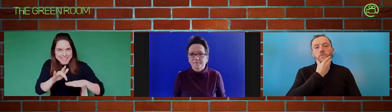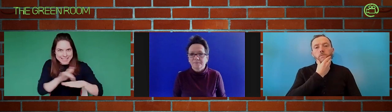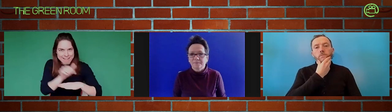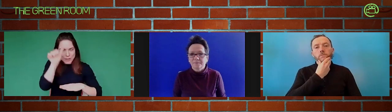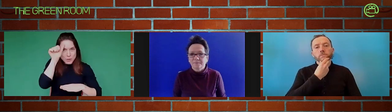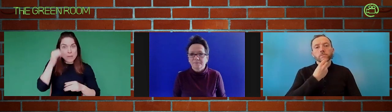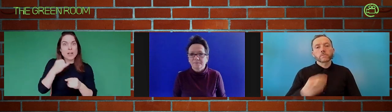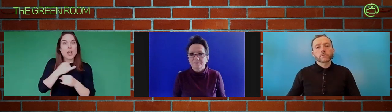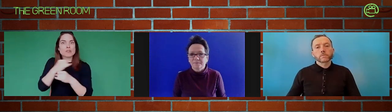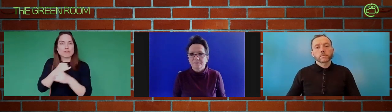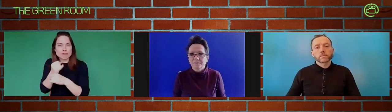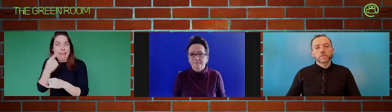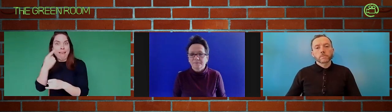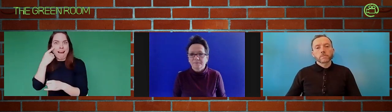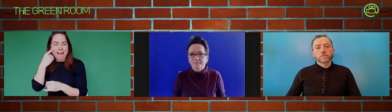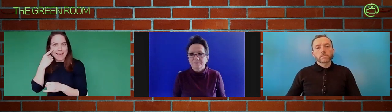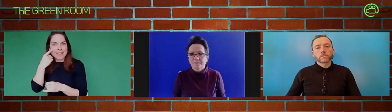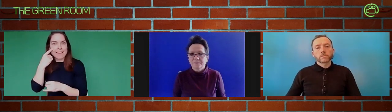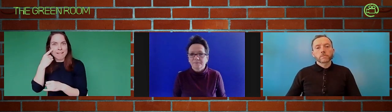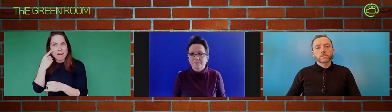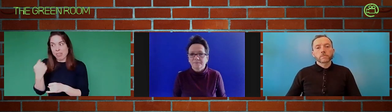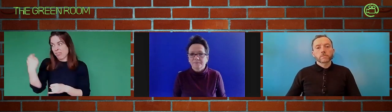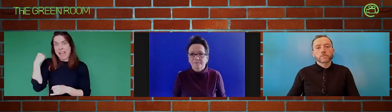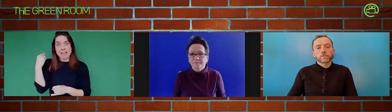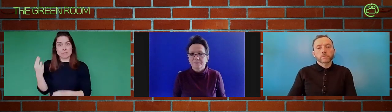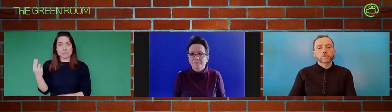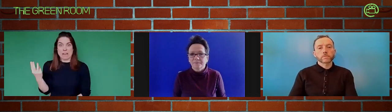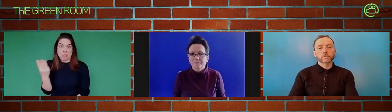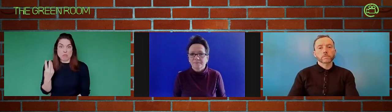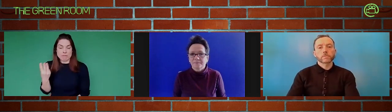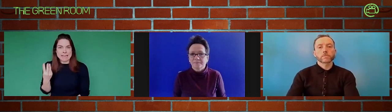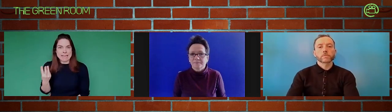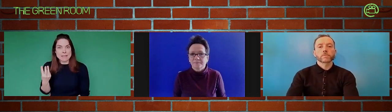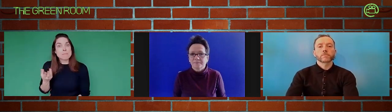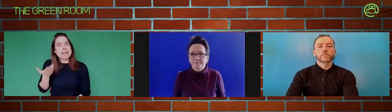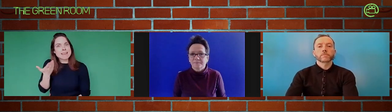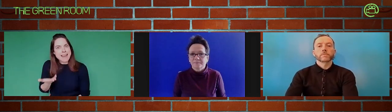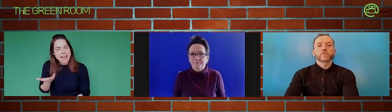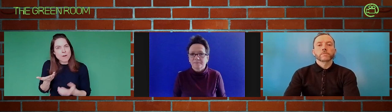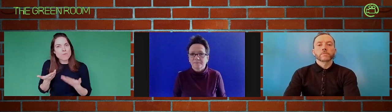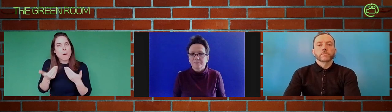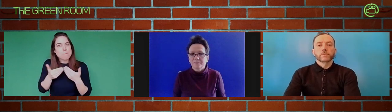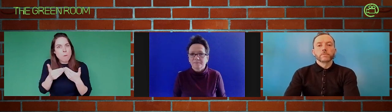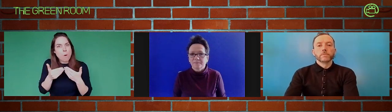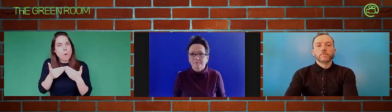now there's more companies which is so exciting, doing different work and trying new things.